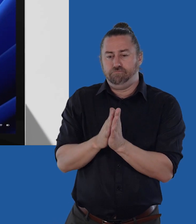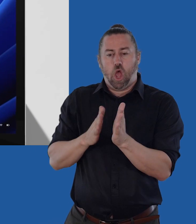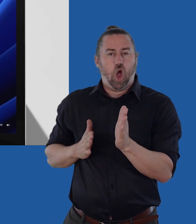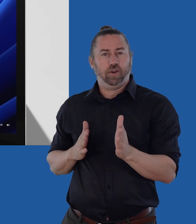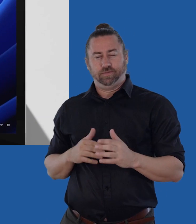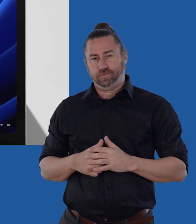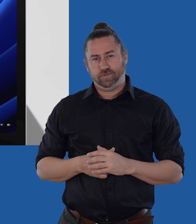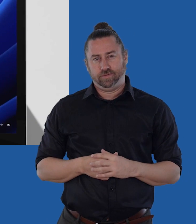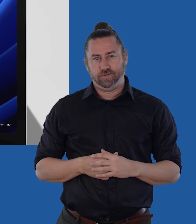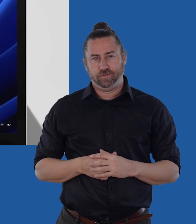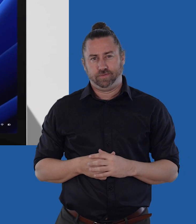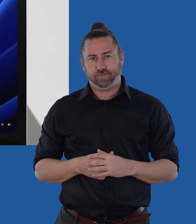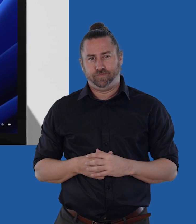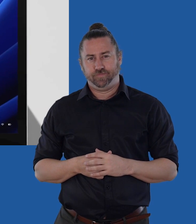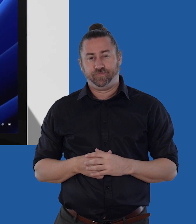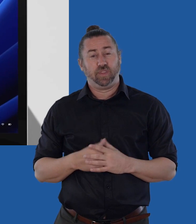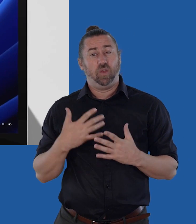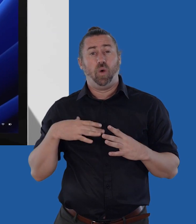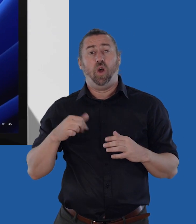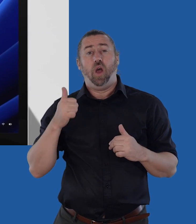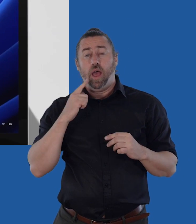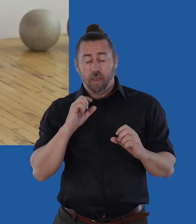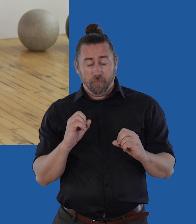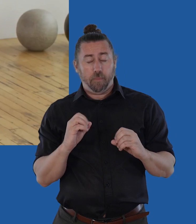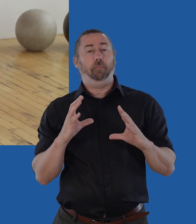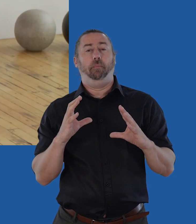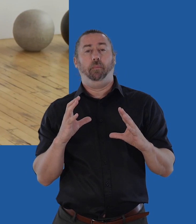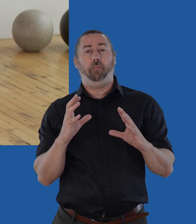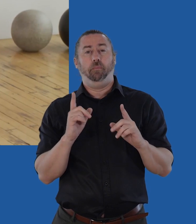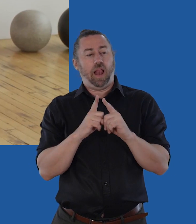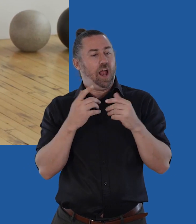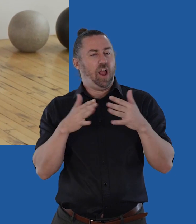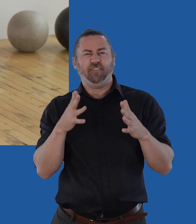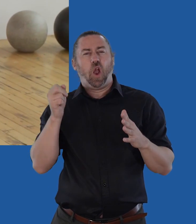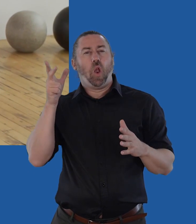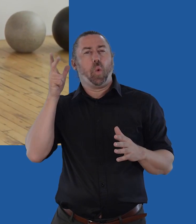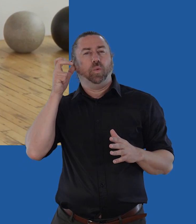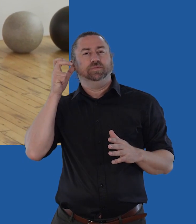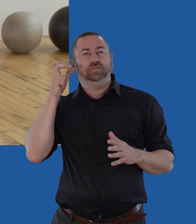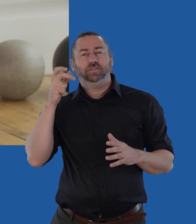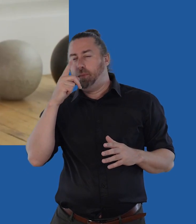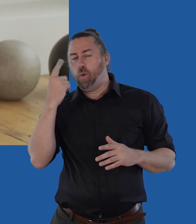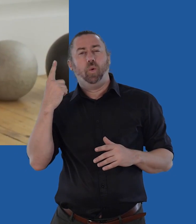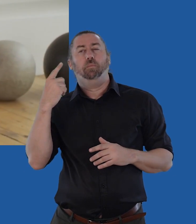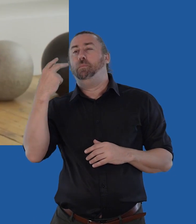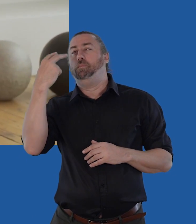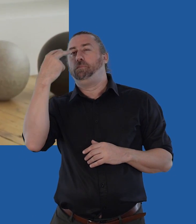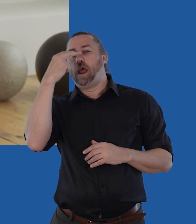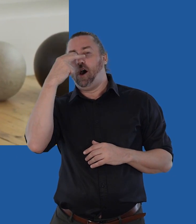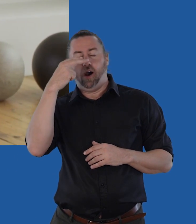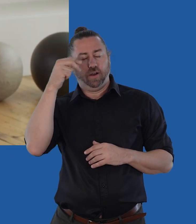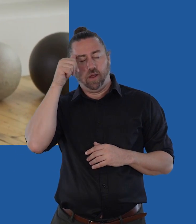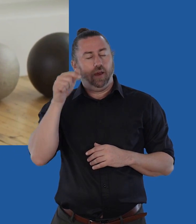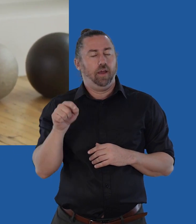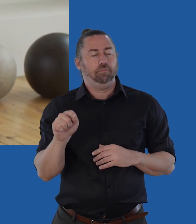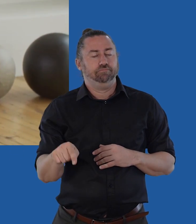What's really unique about the startup sound, for some people with no vision, that's what they rely on to know that the computer is awake.